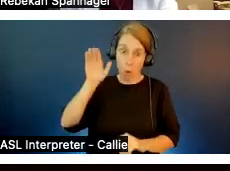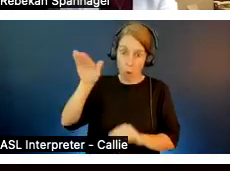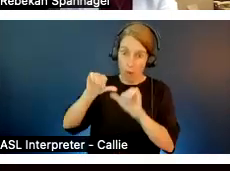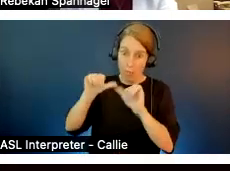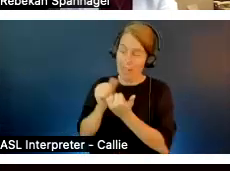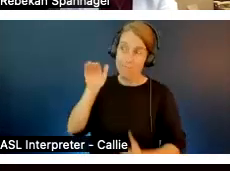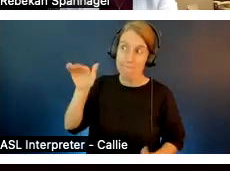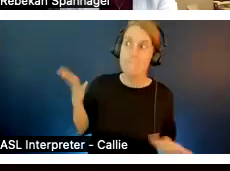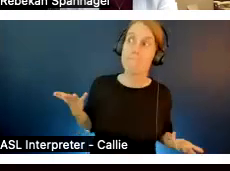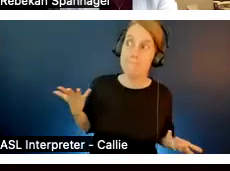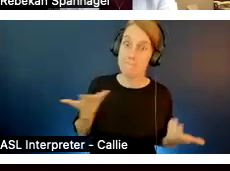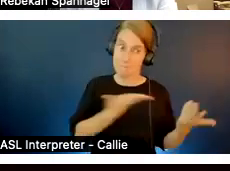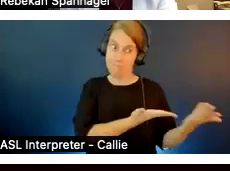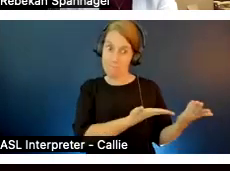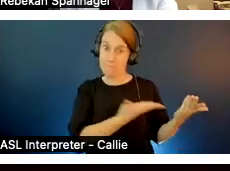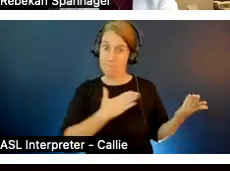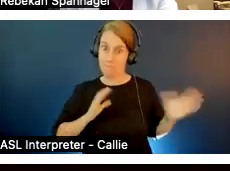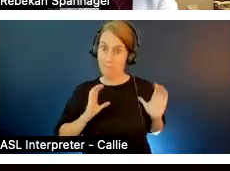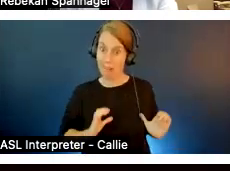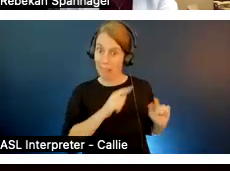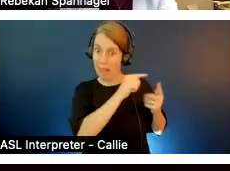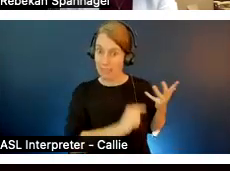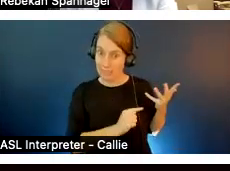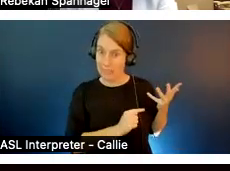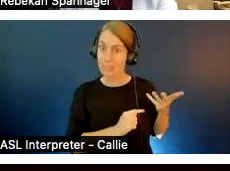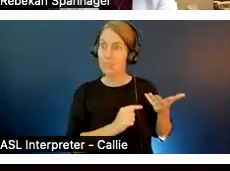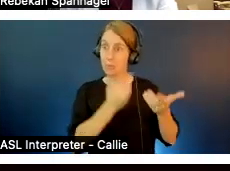saying i've got a number of clients who are not getting nursing services because there's just no